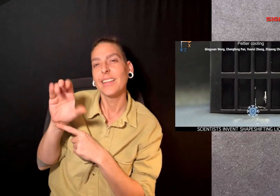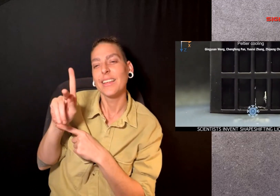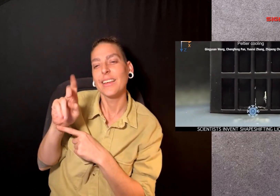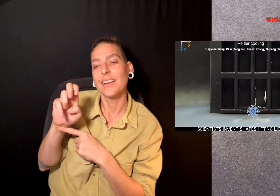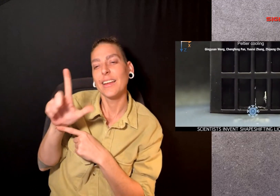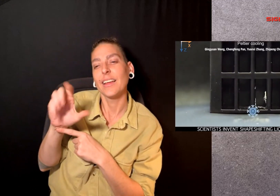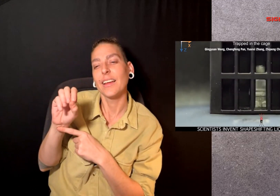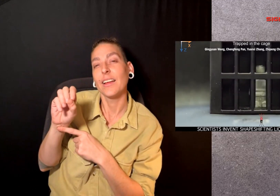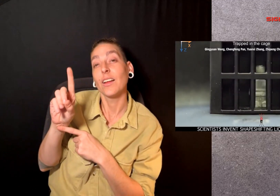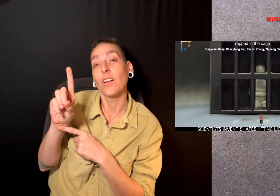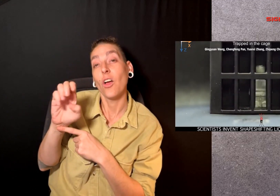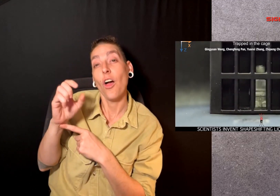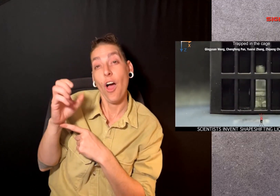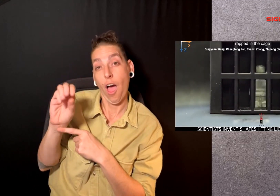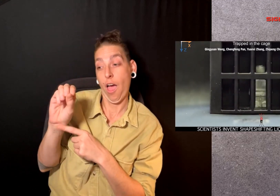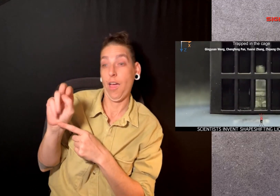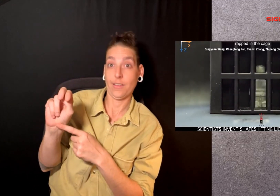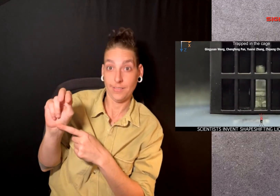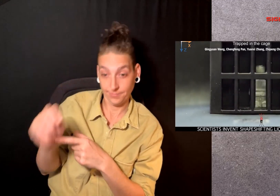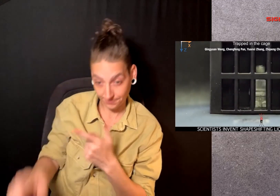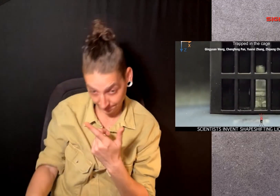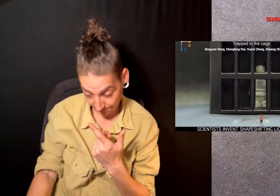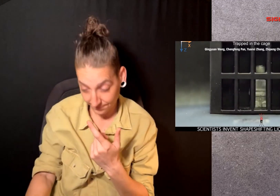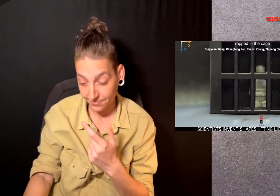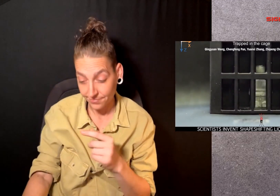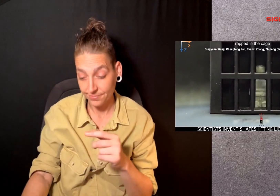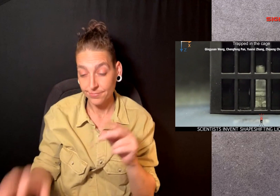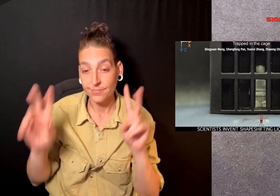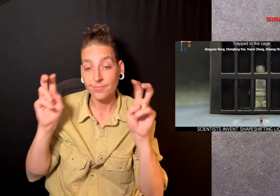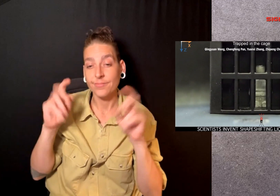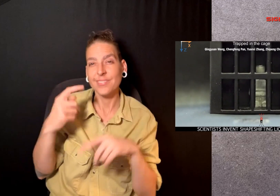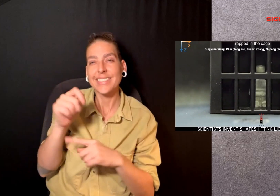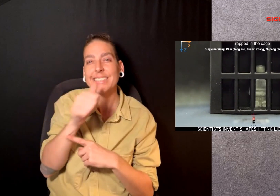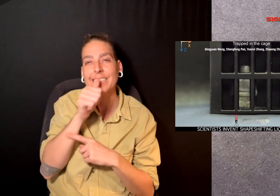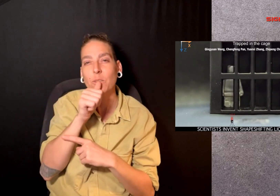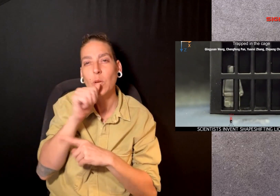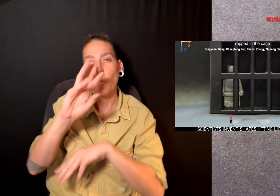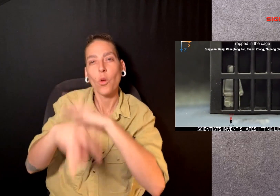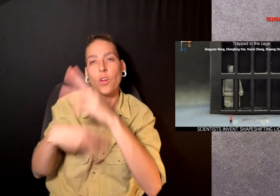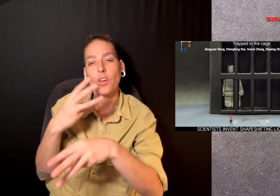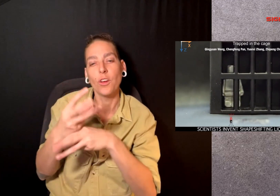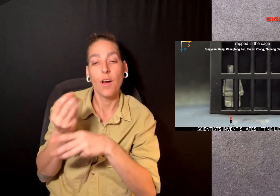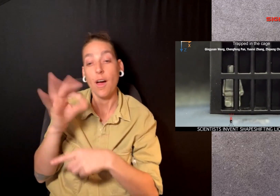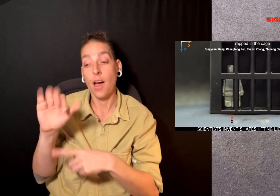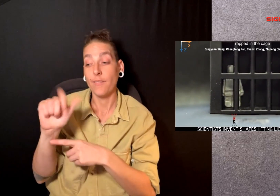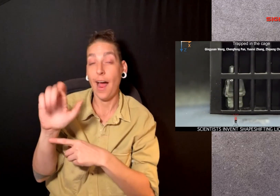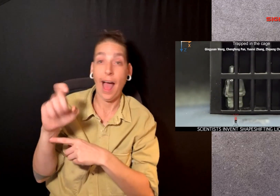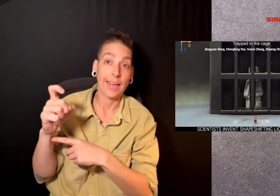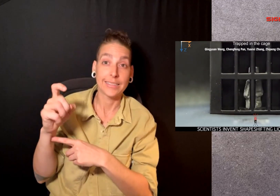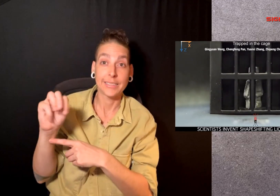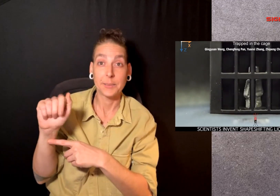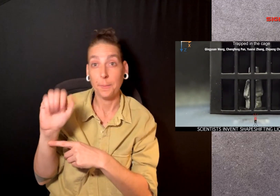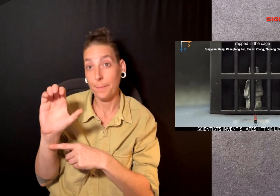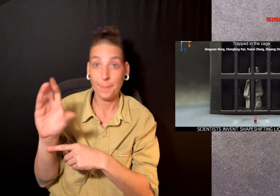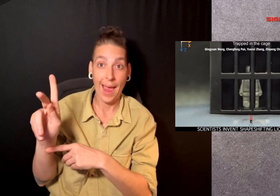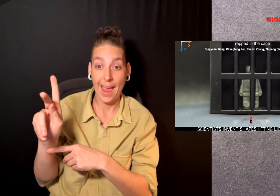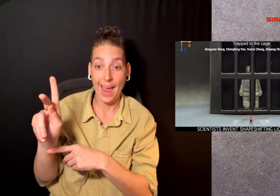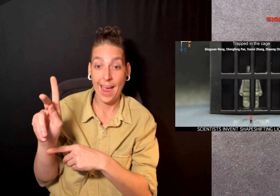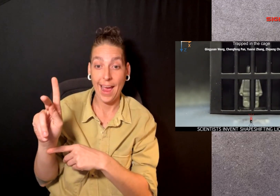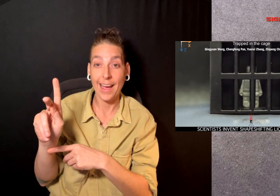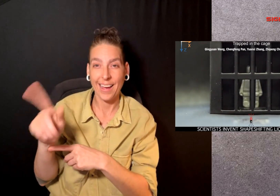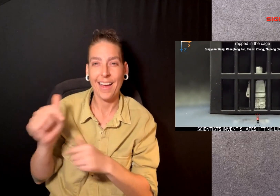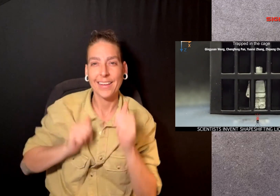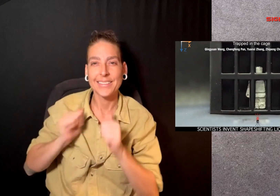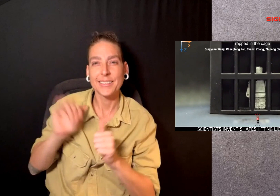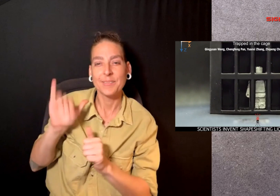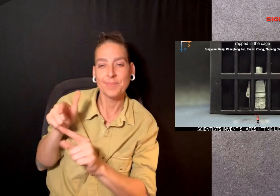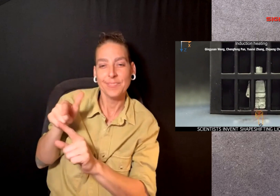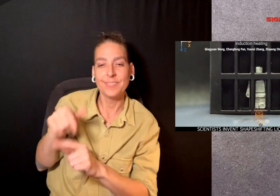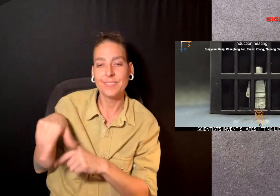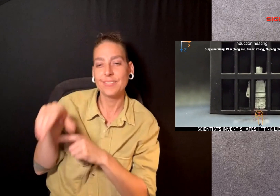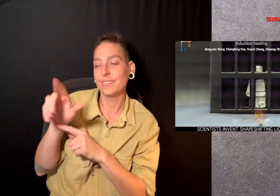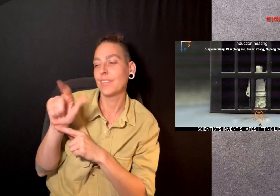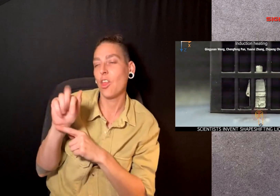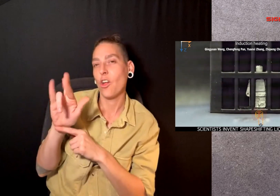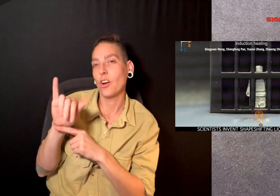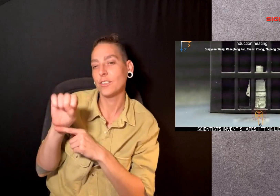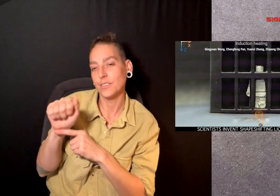to air on Nickelodeon it was called the secret world of Alex Mack starring actress Larisa Oleynik